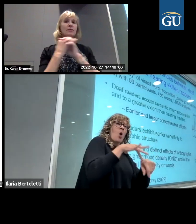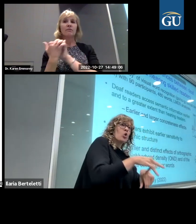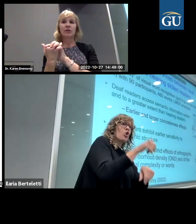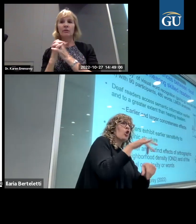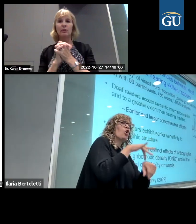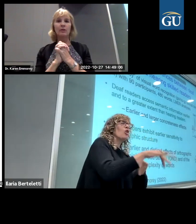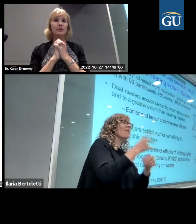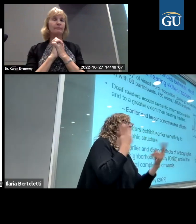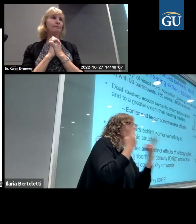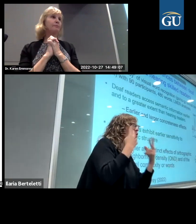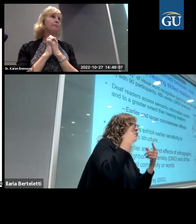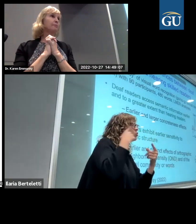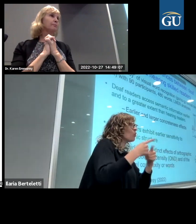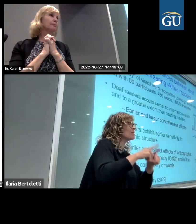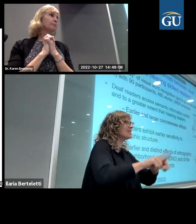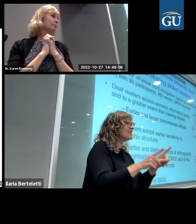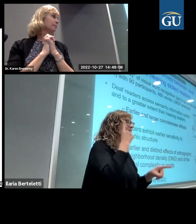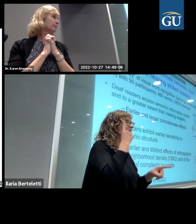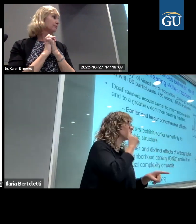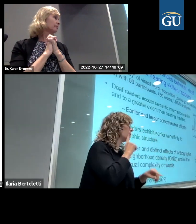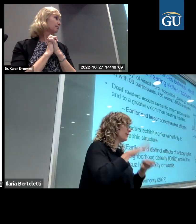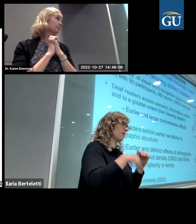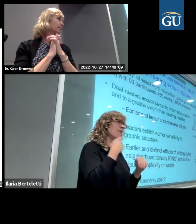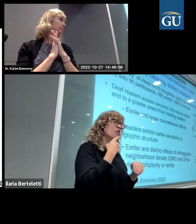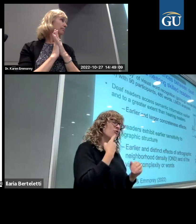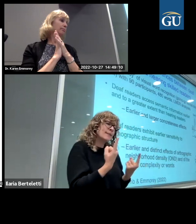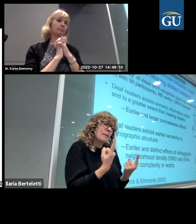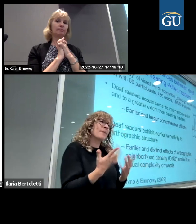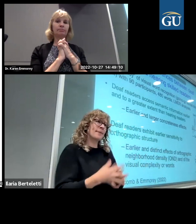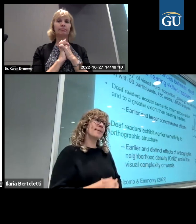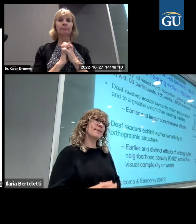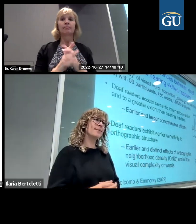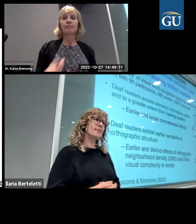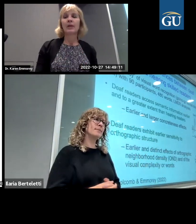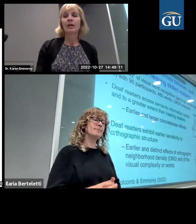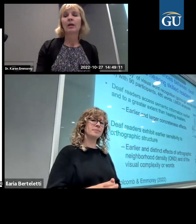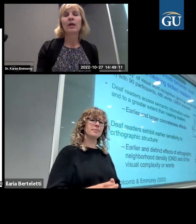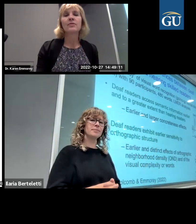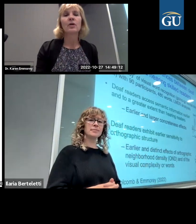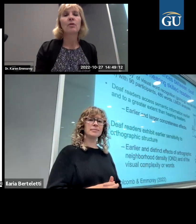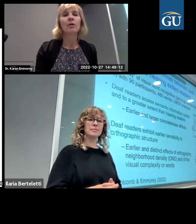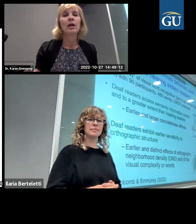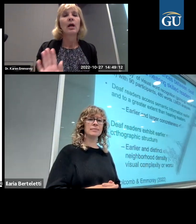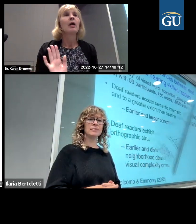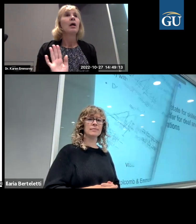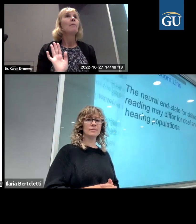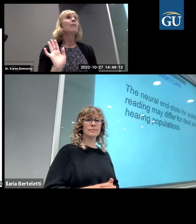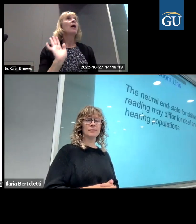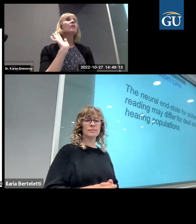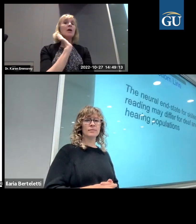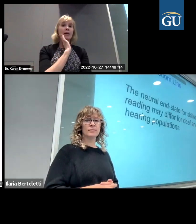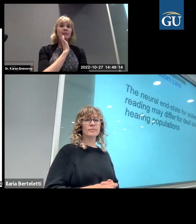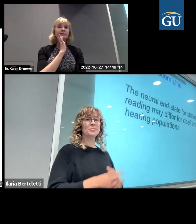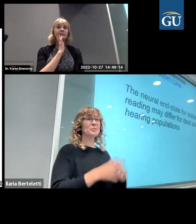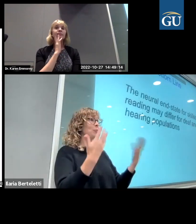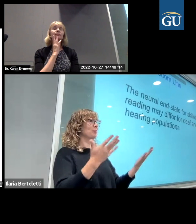is that what all of this evidence suggests is that the neural and state for skilled reading may differ for deaf and hearing populations.